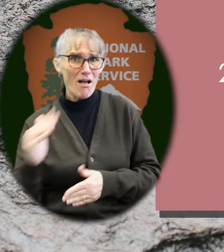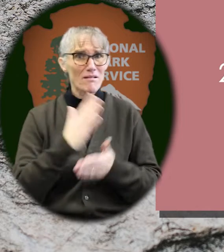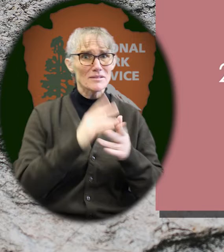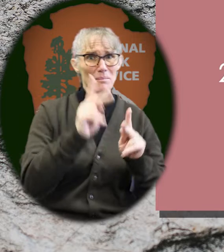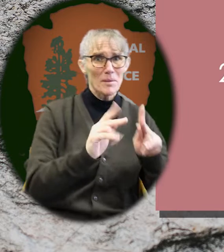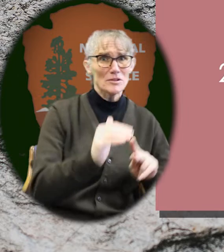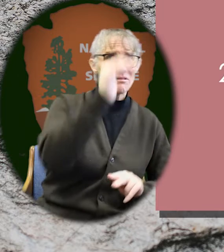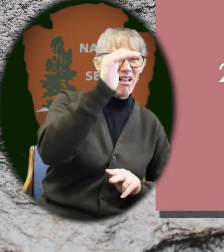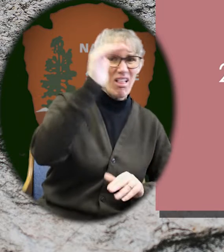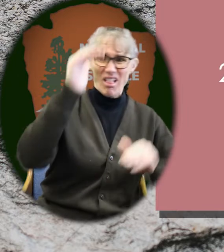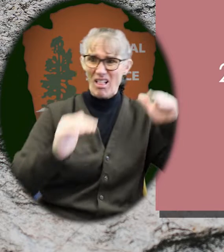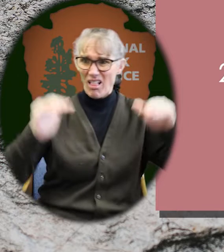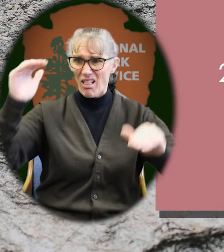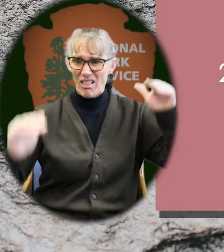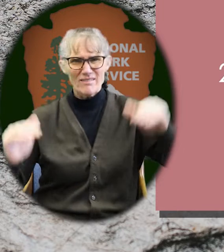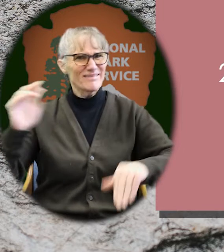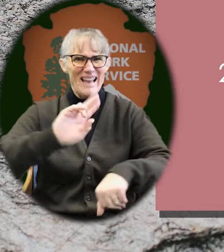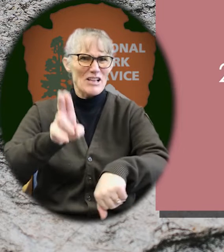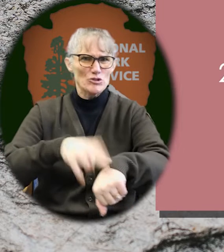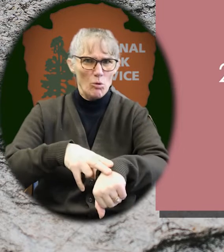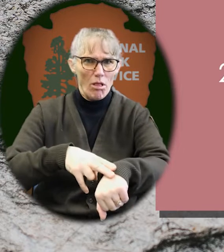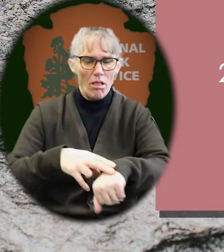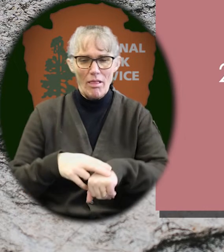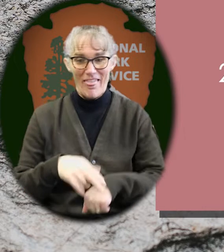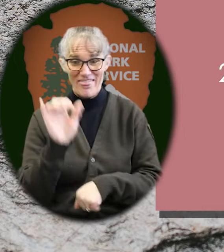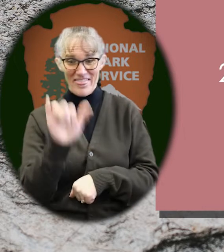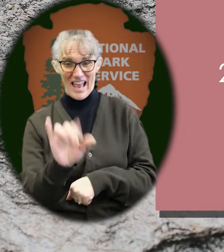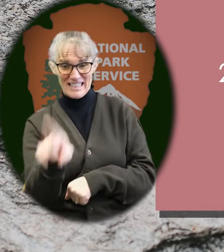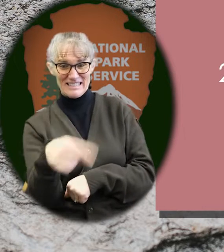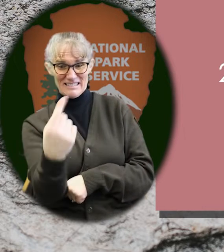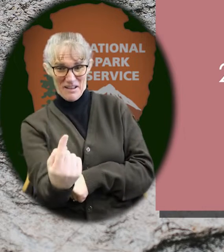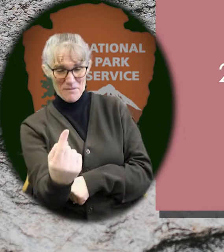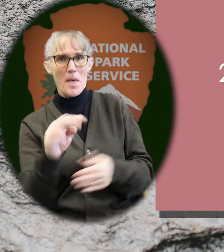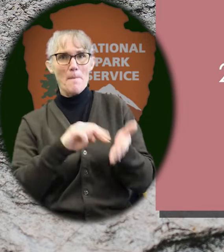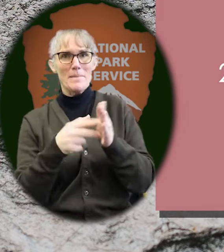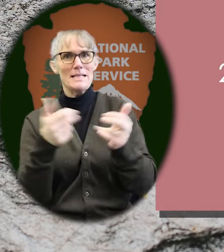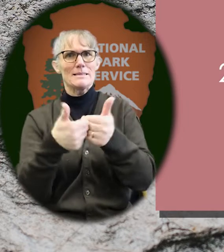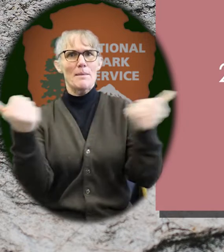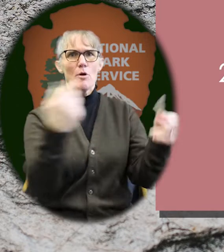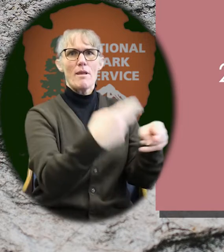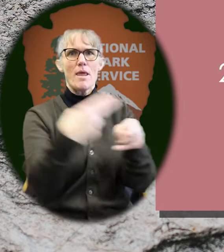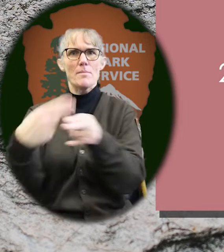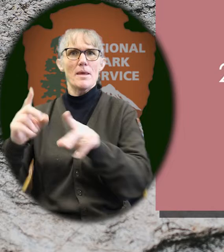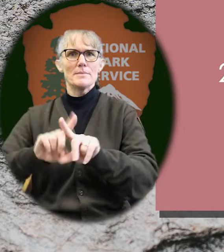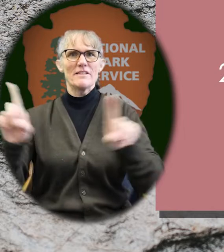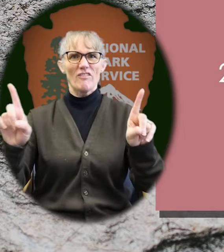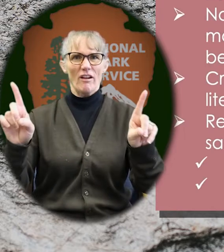This wouldn't um by itself mean that we separate them into different species.